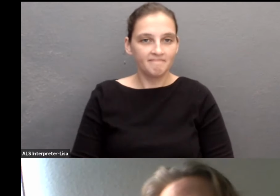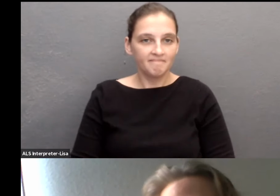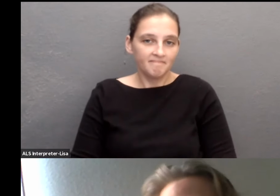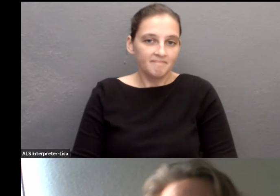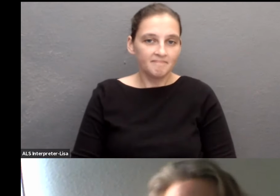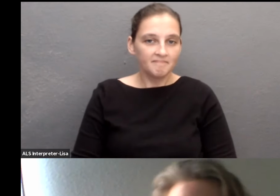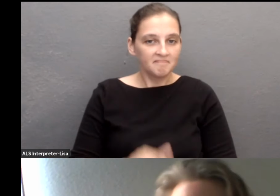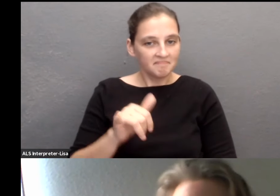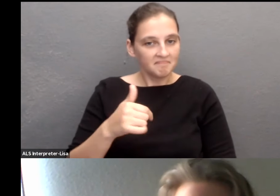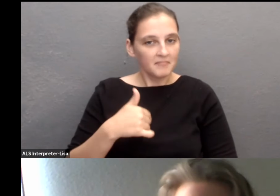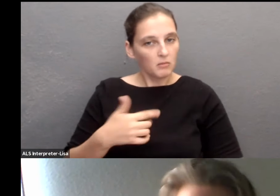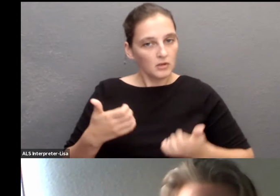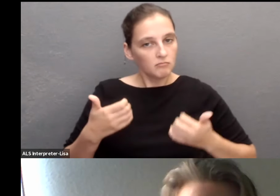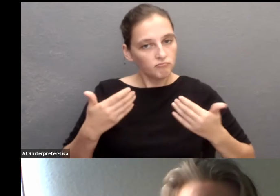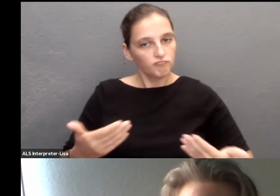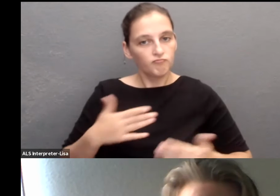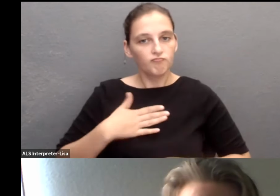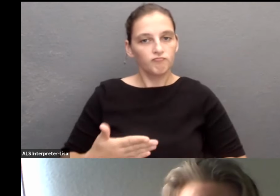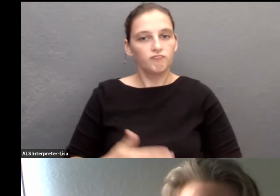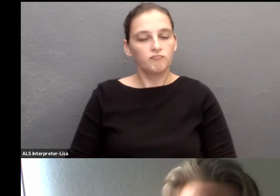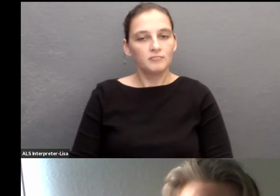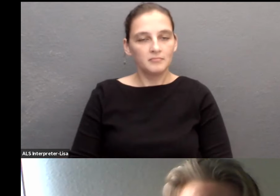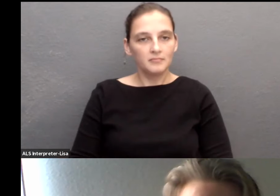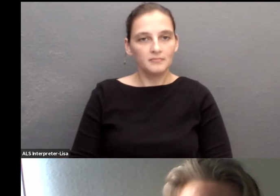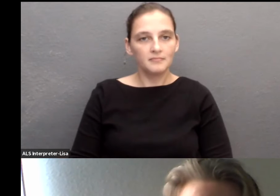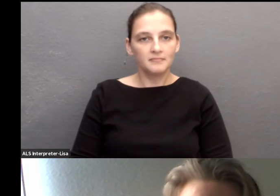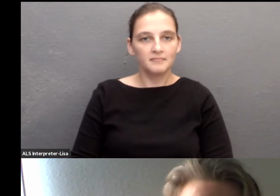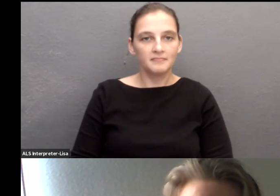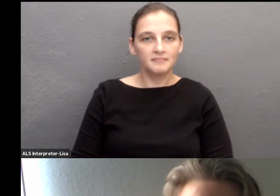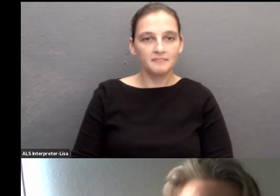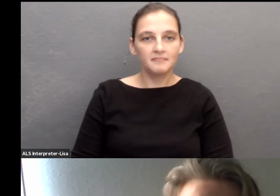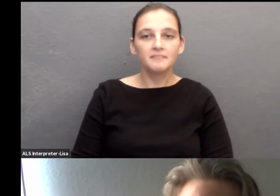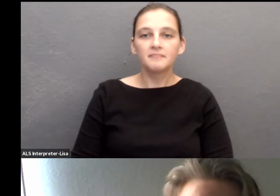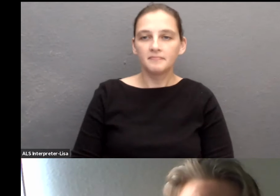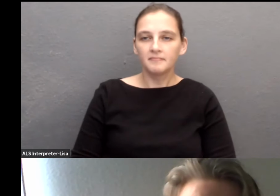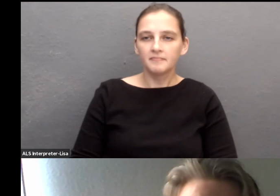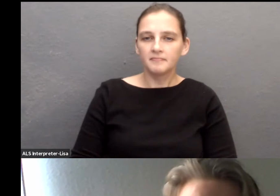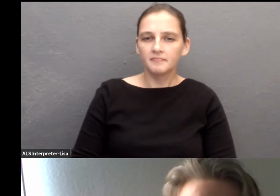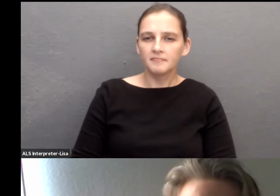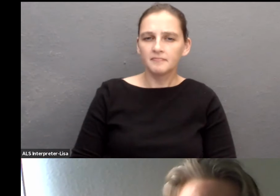like to do. Peggy Holtz: So what was your vaccine experience